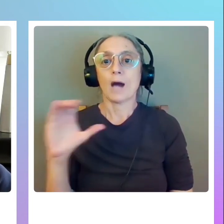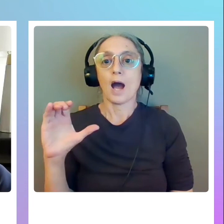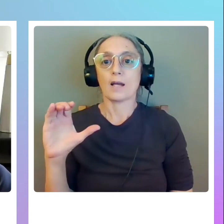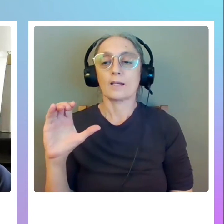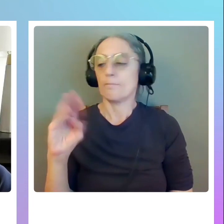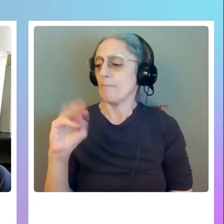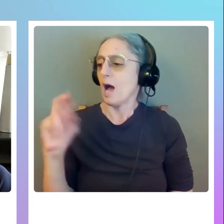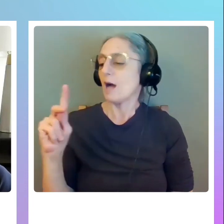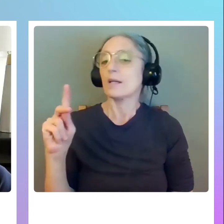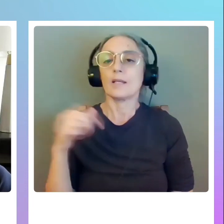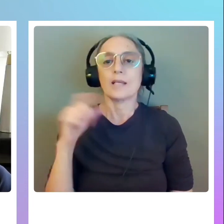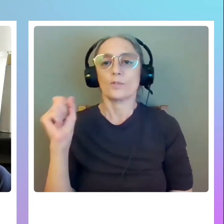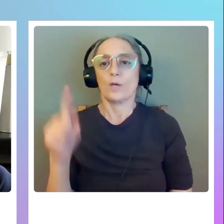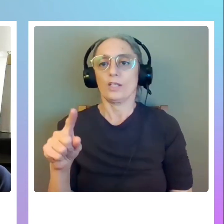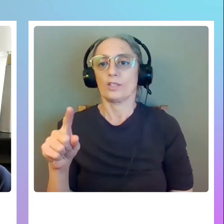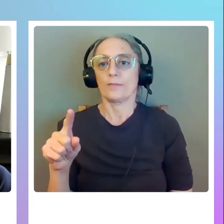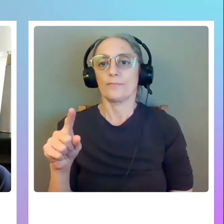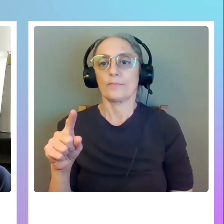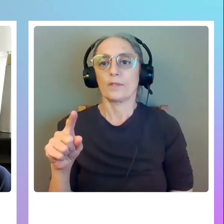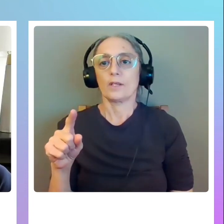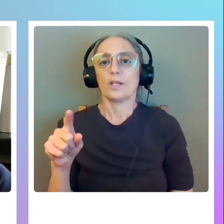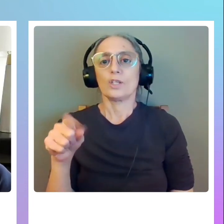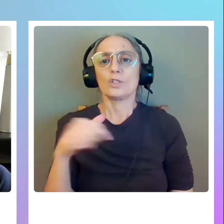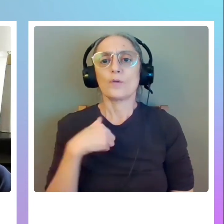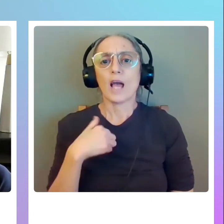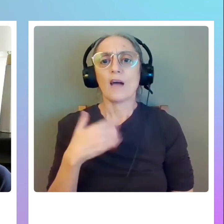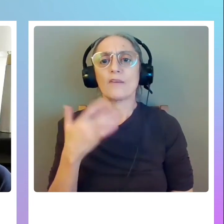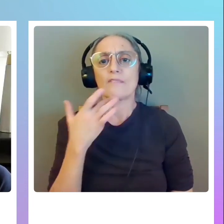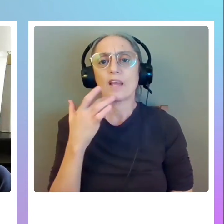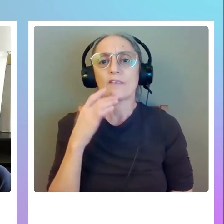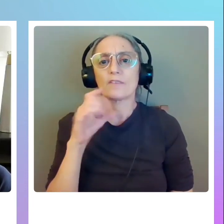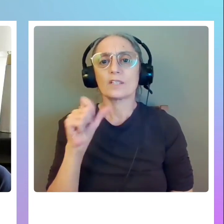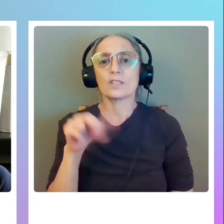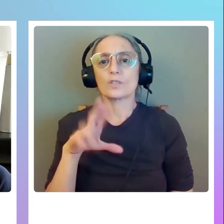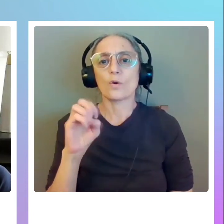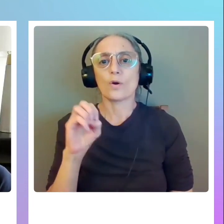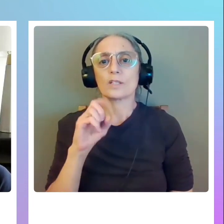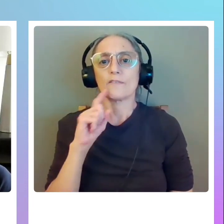"Do you have a favorite source for inclusive language?"